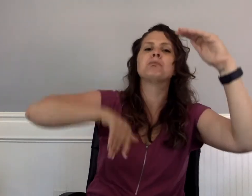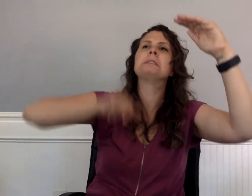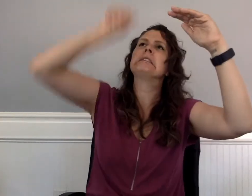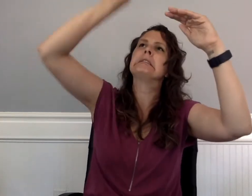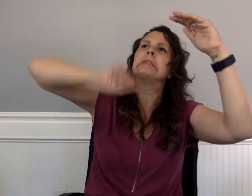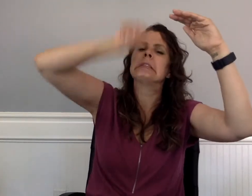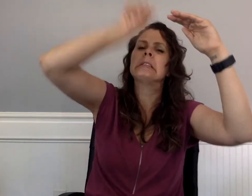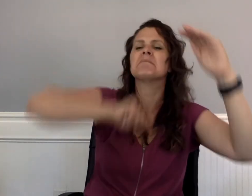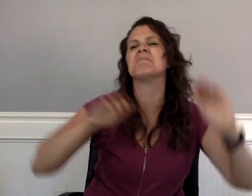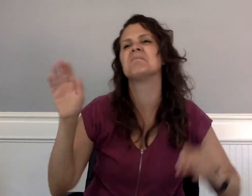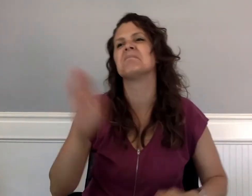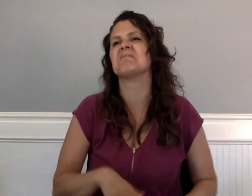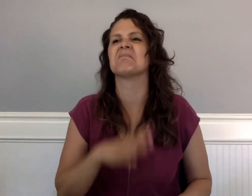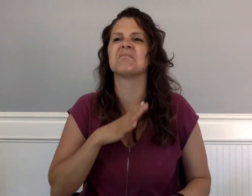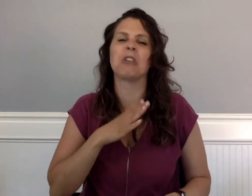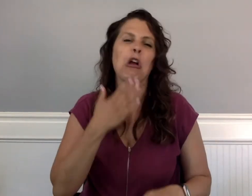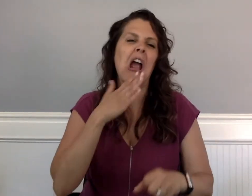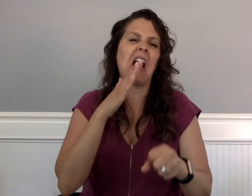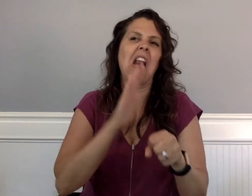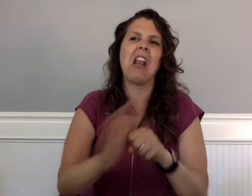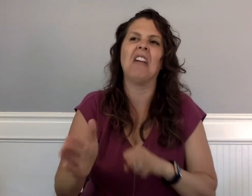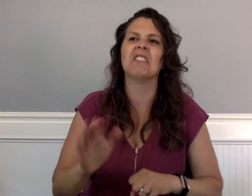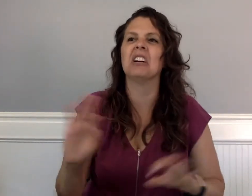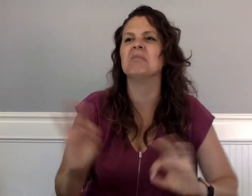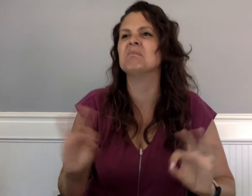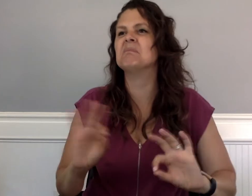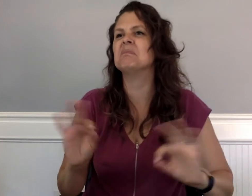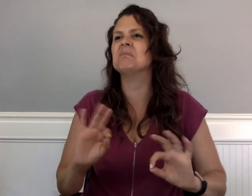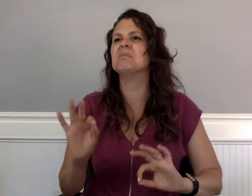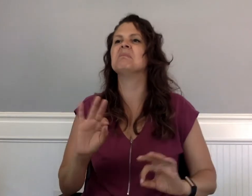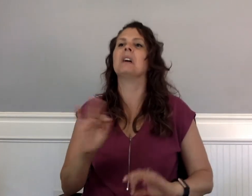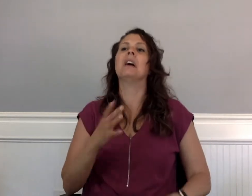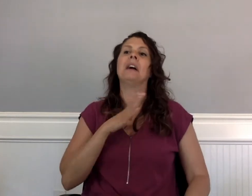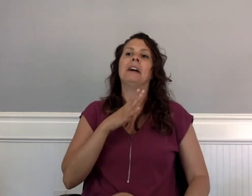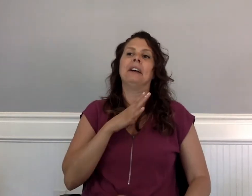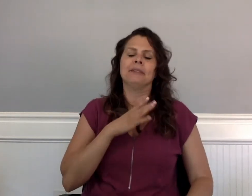They began polishing the parts they could reach.